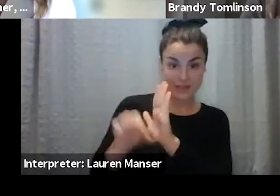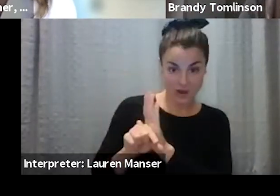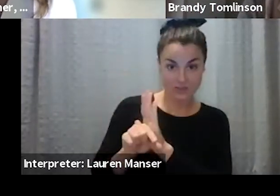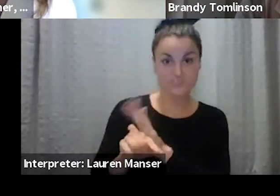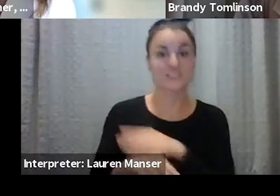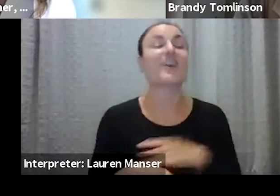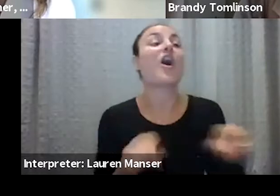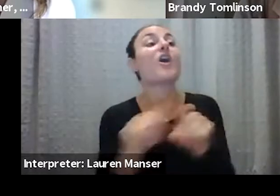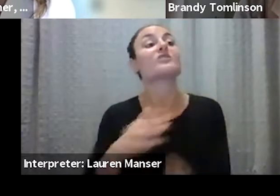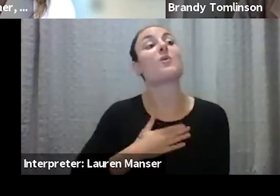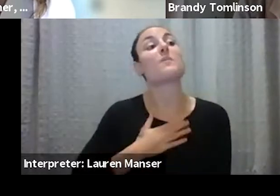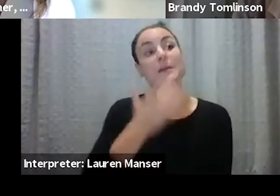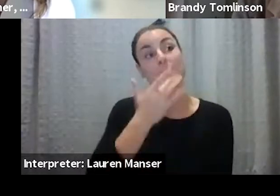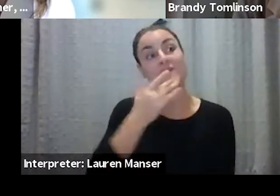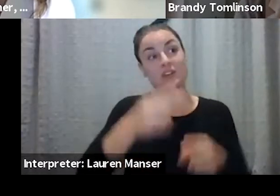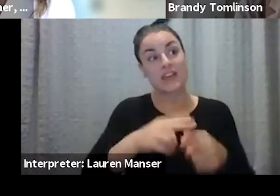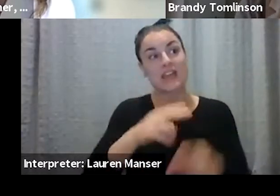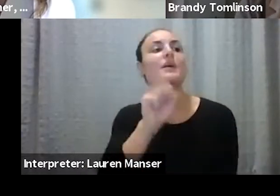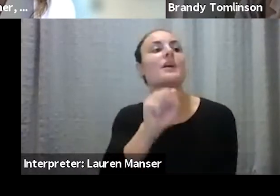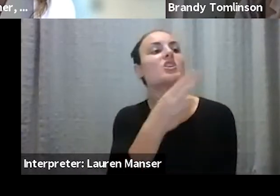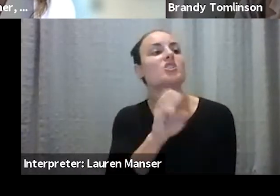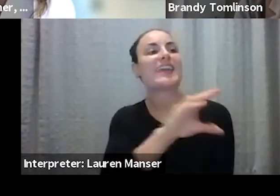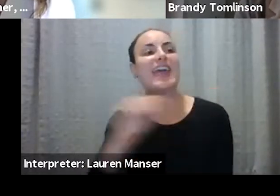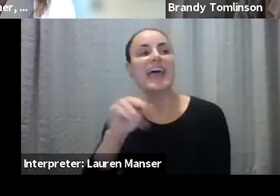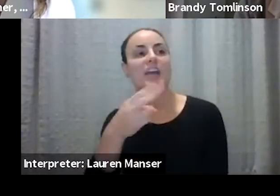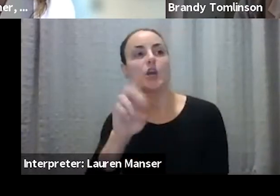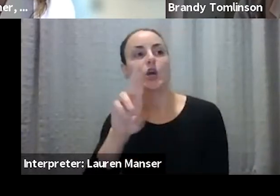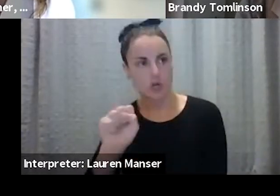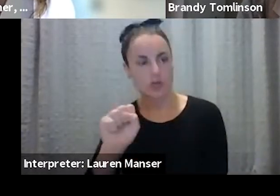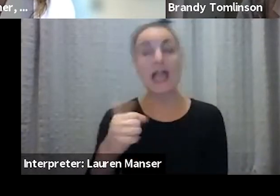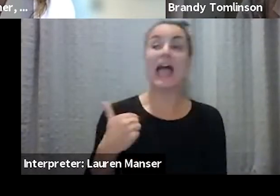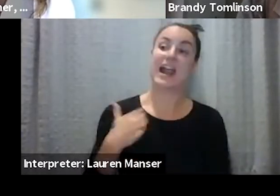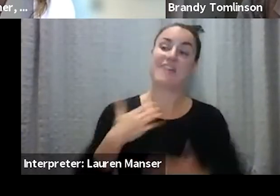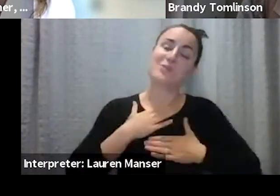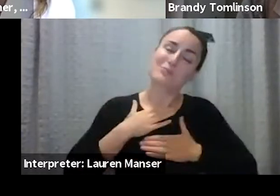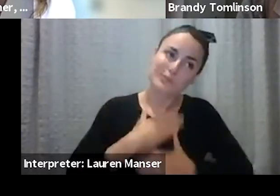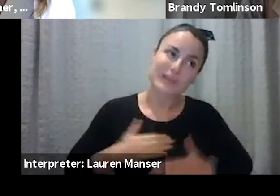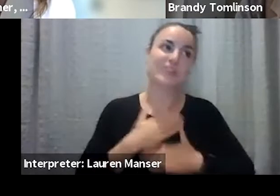My pronouns are she and hers, and I had the pleasure of moderating the education panel.